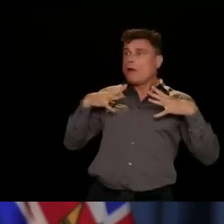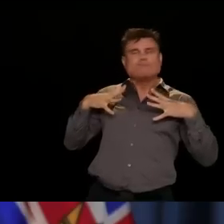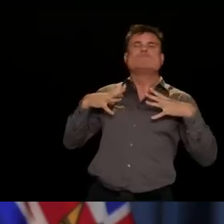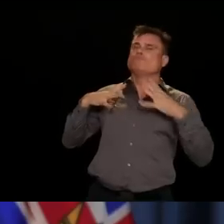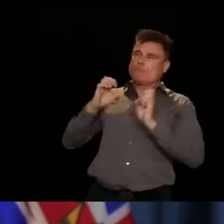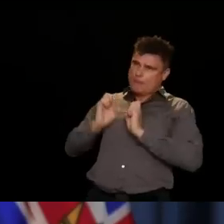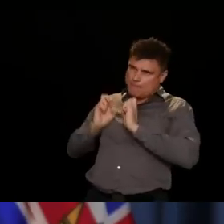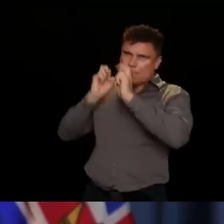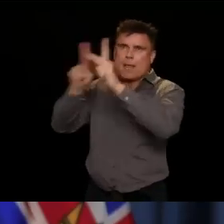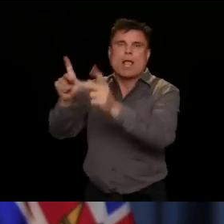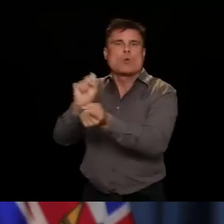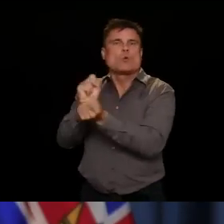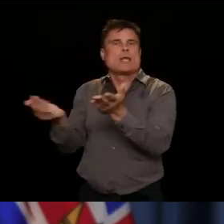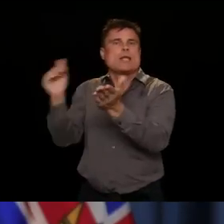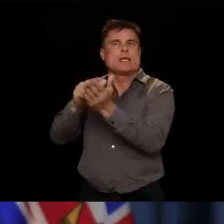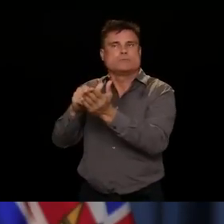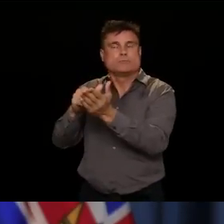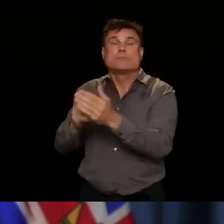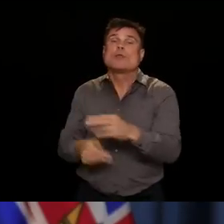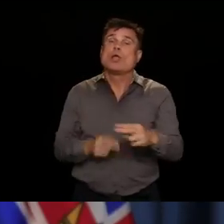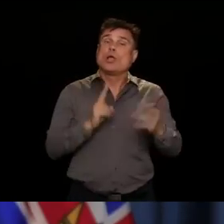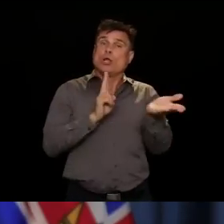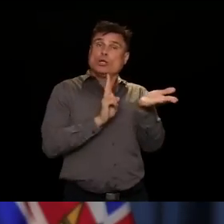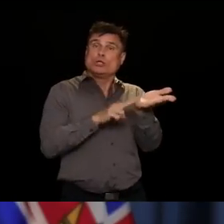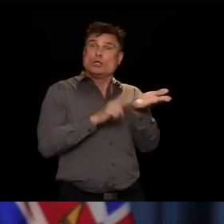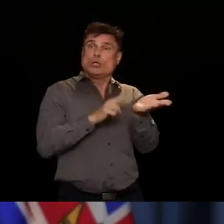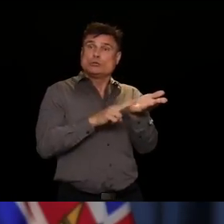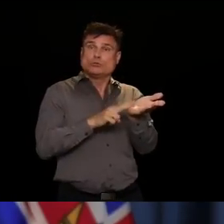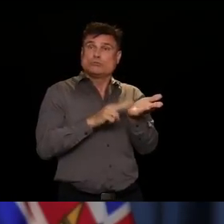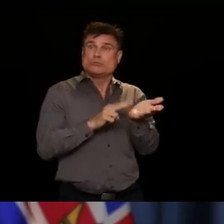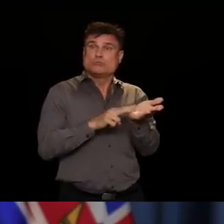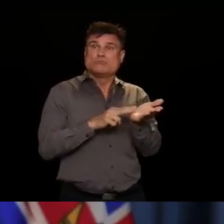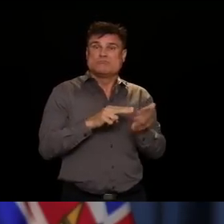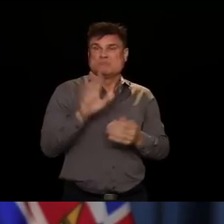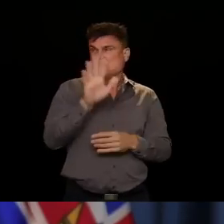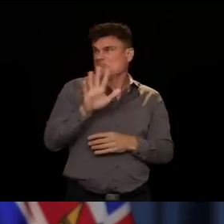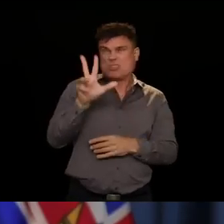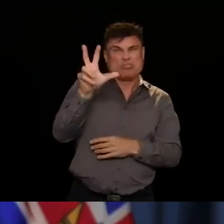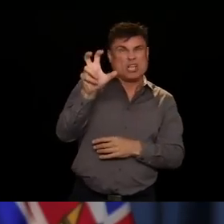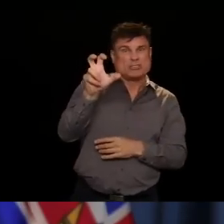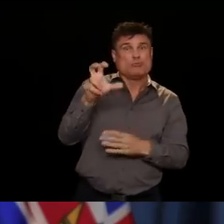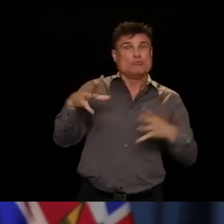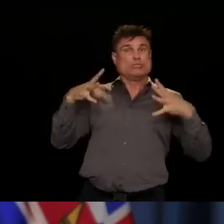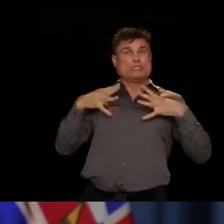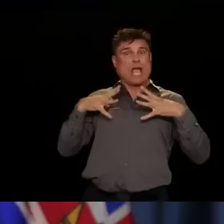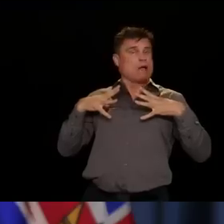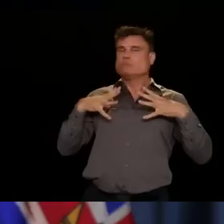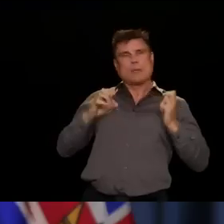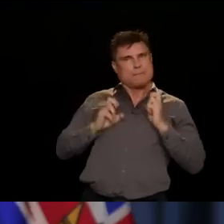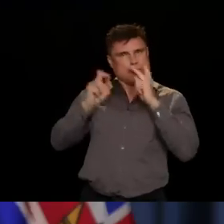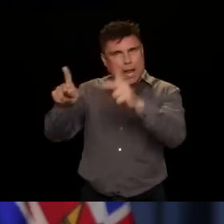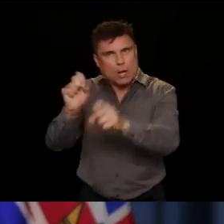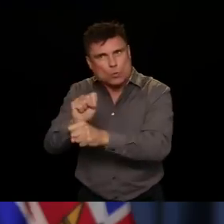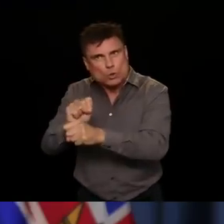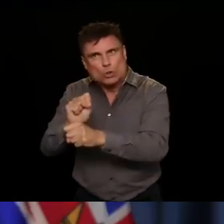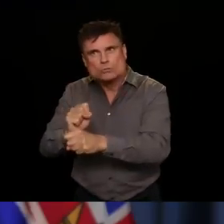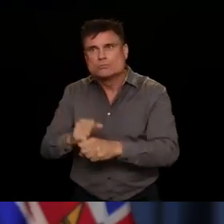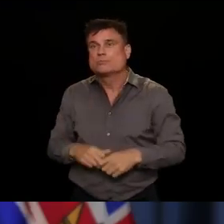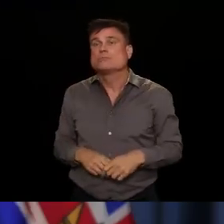and nurse practitioners, many of those have supported our efforts in long-term care. They have also provide